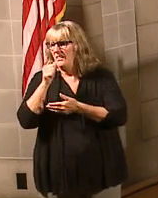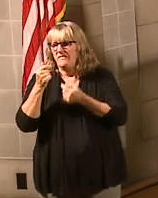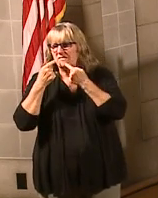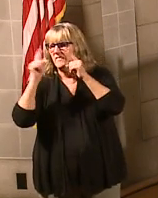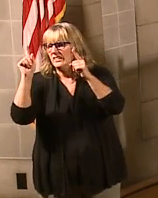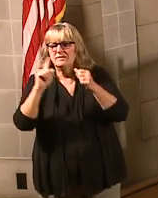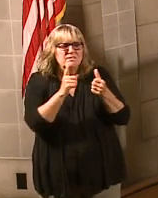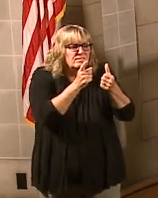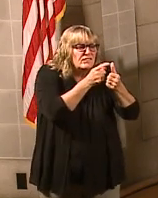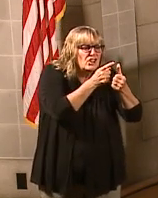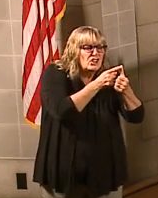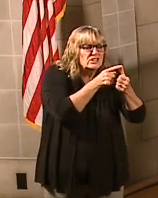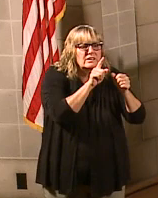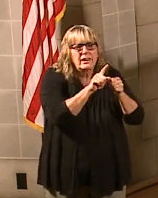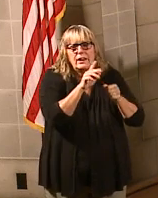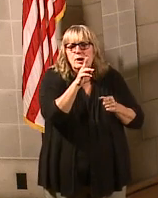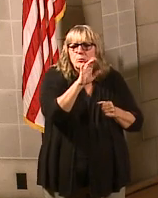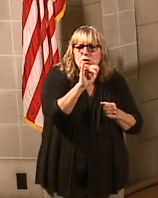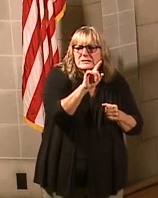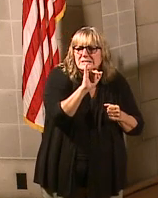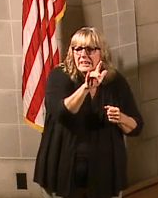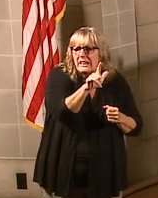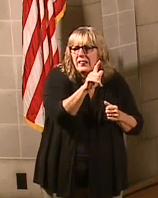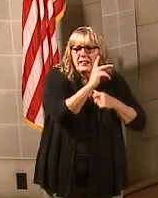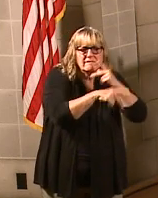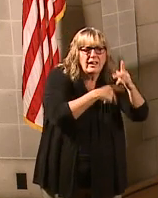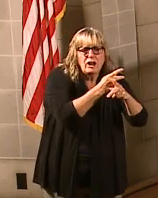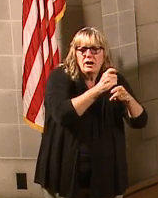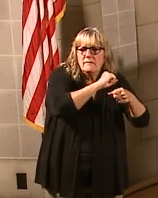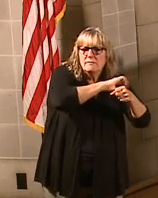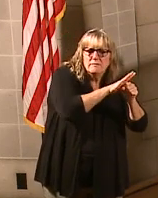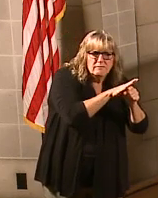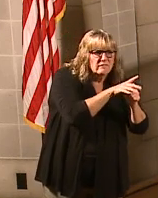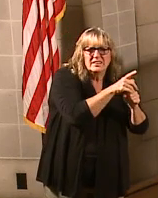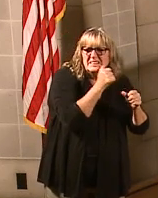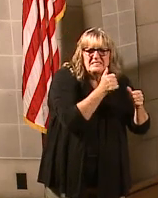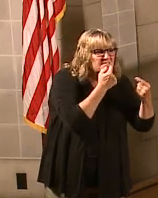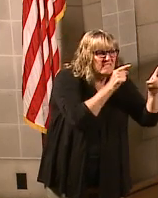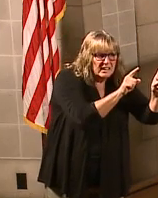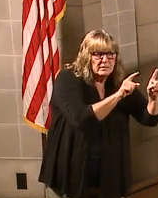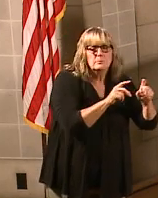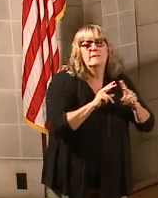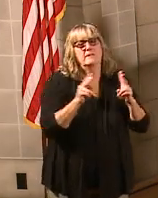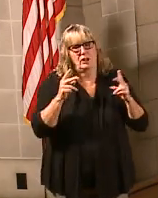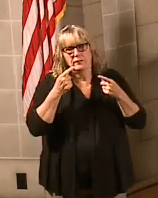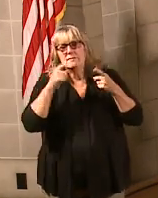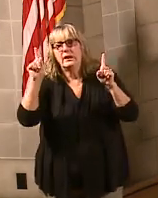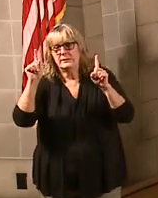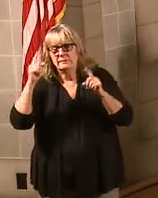EVEN THE MONOCLONAL ANTIBODY THAT WASN'T EFFECTIVE AGAINST